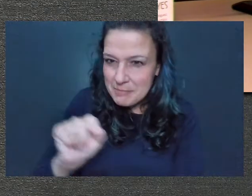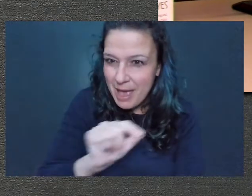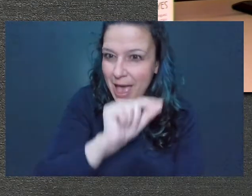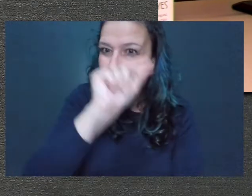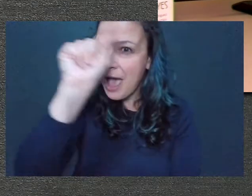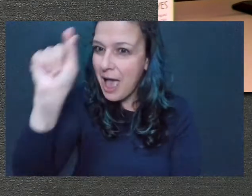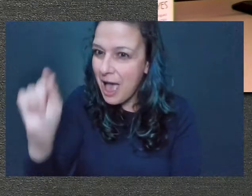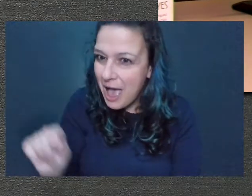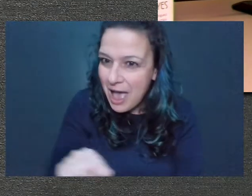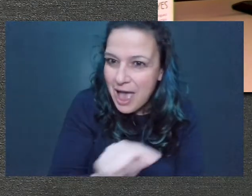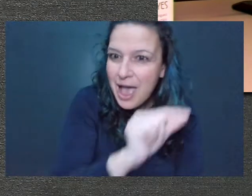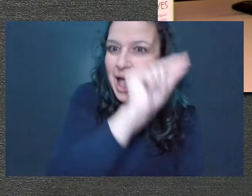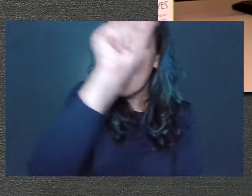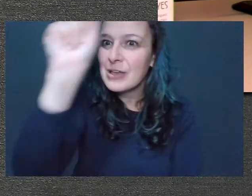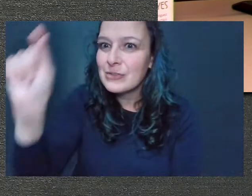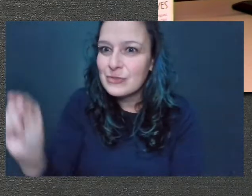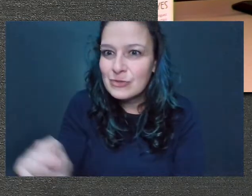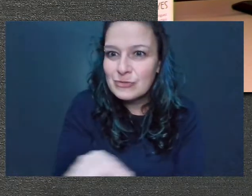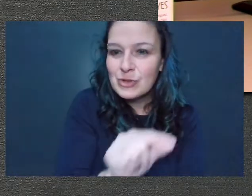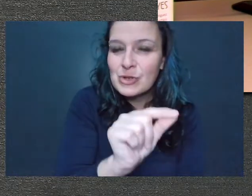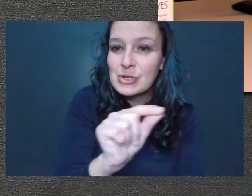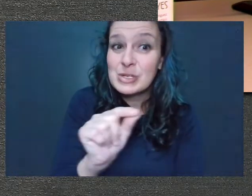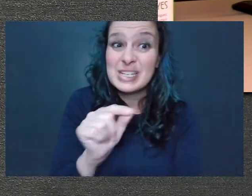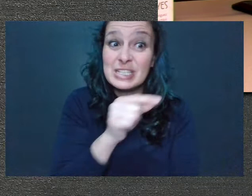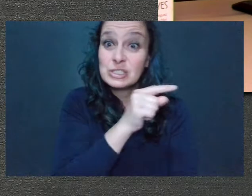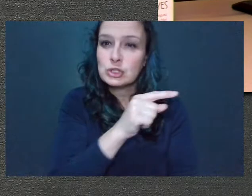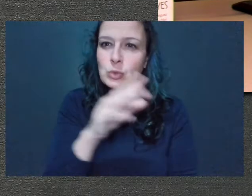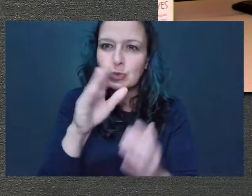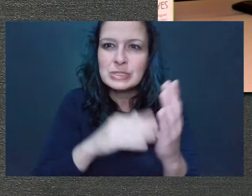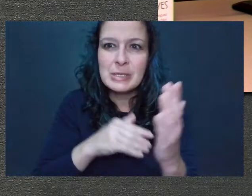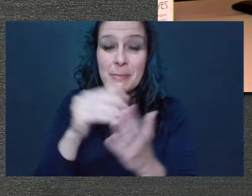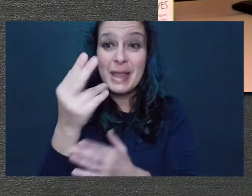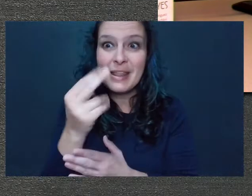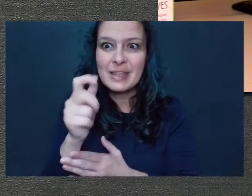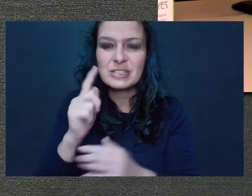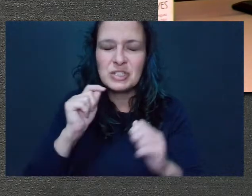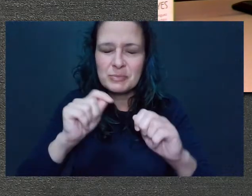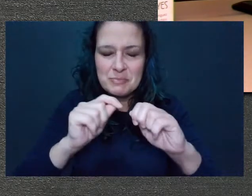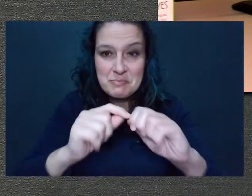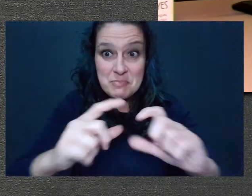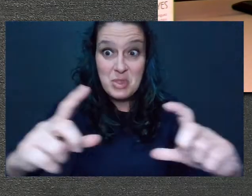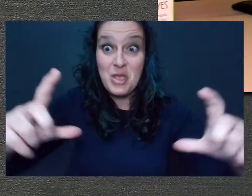So she painted this shell and she made it really, really big, didn't she?